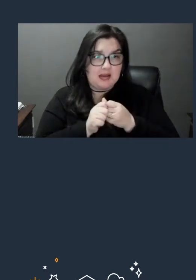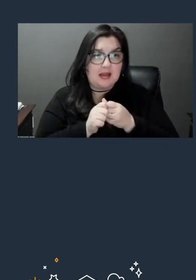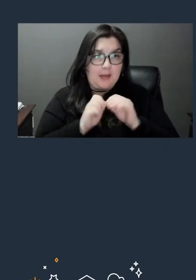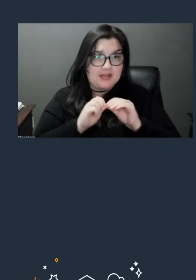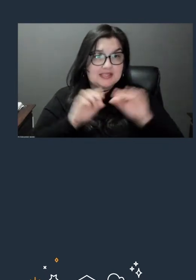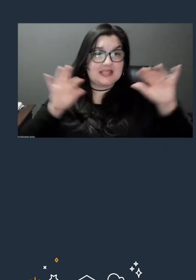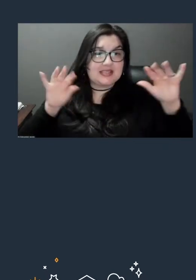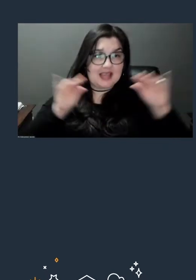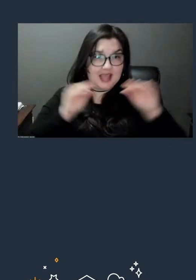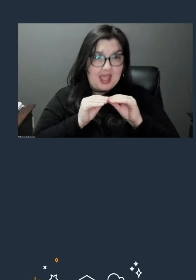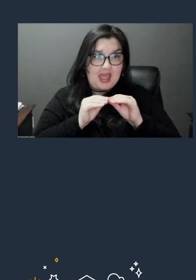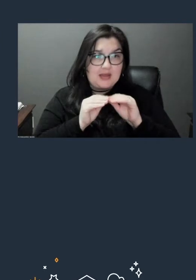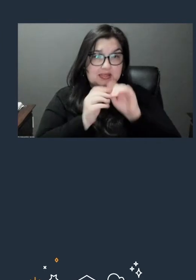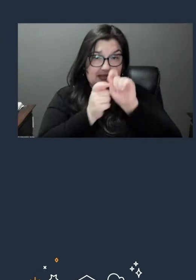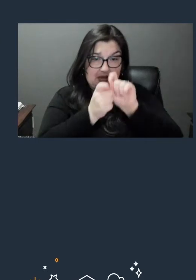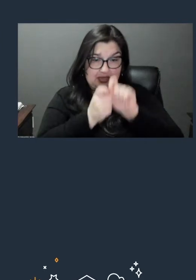go ahead and click on Assign resources.